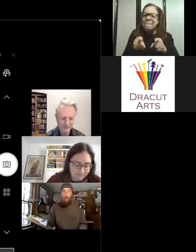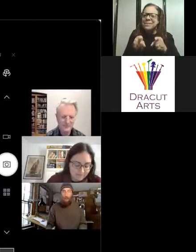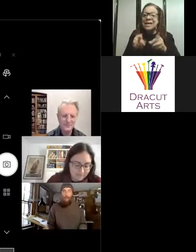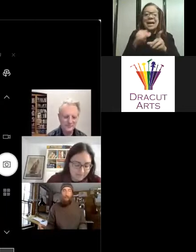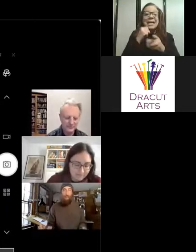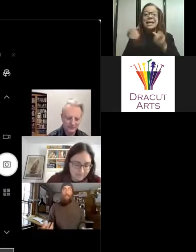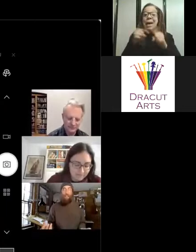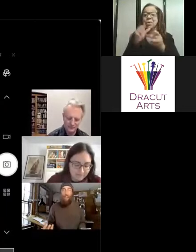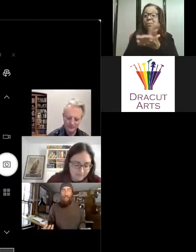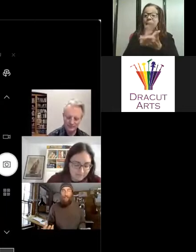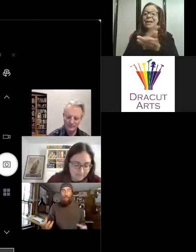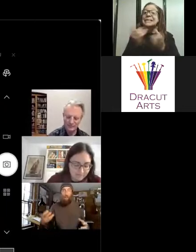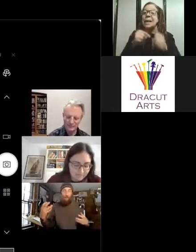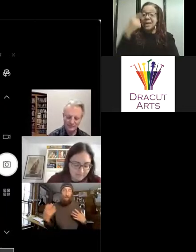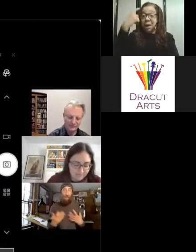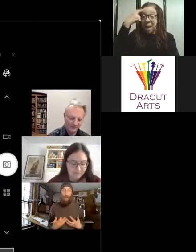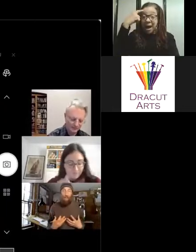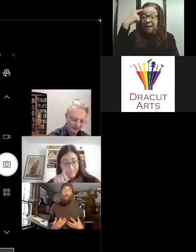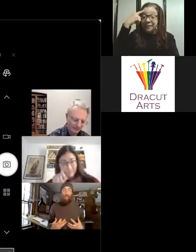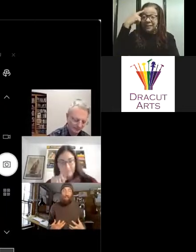right, it's happening in our heads, in our in our bodies,